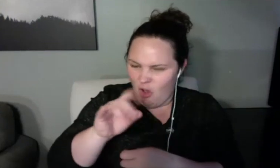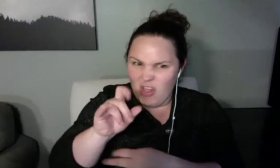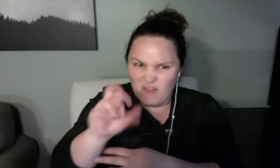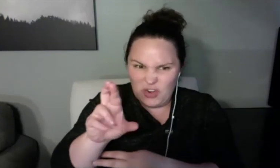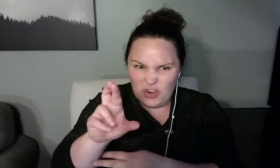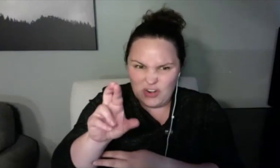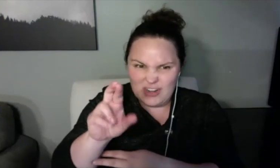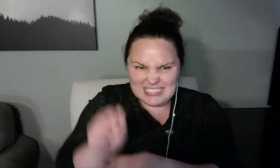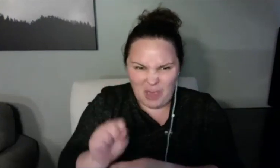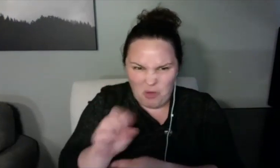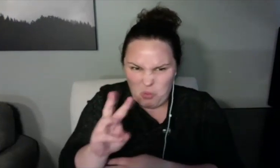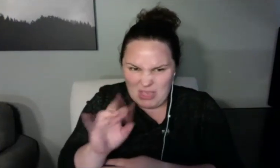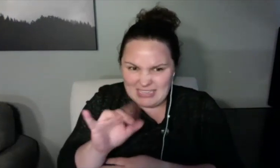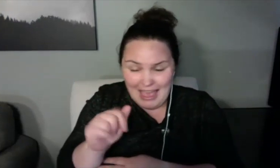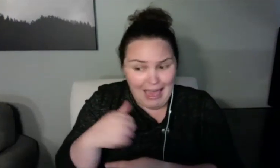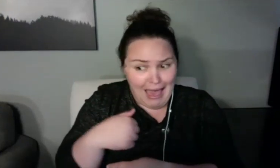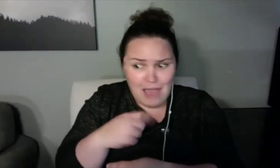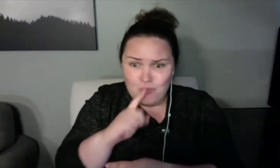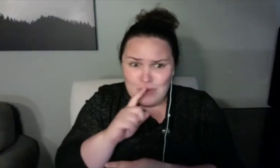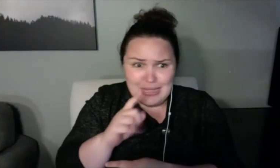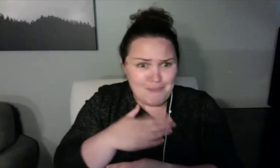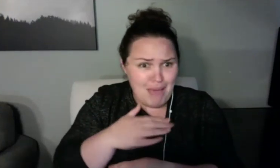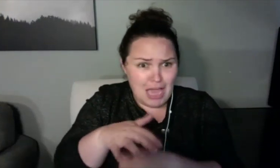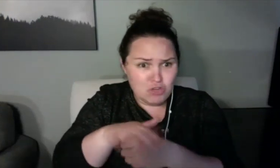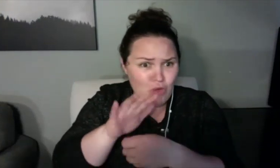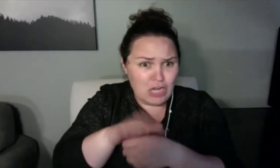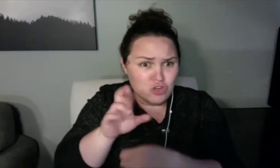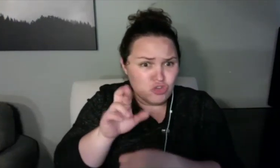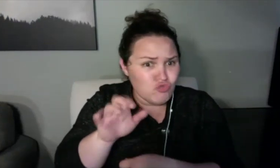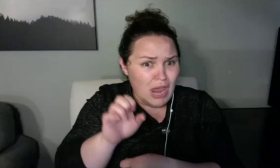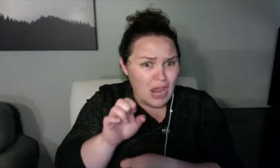got one of the only ones. So let me know.